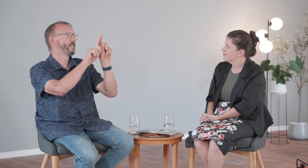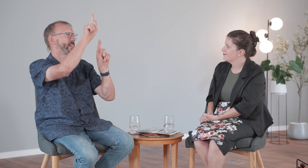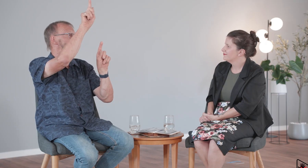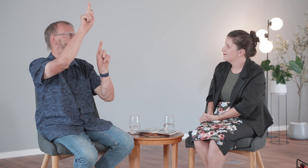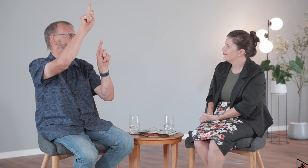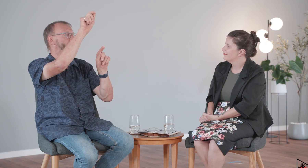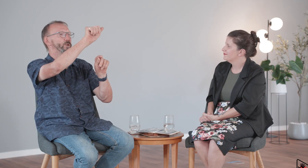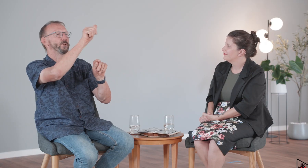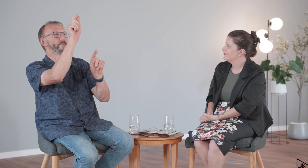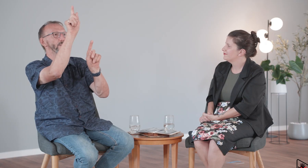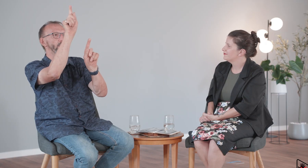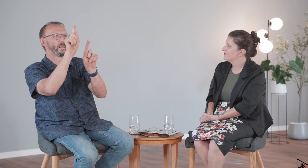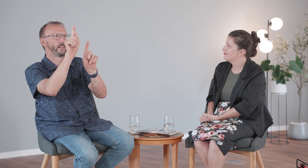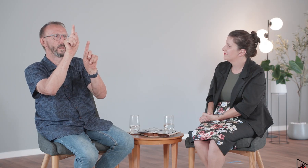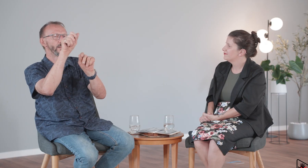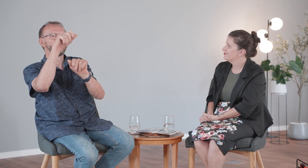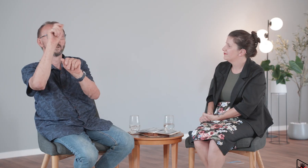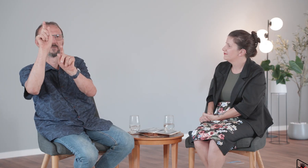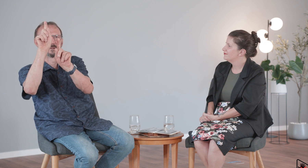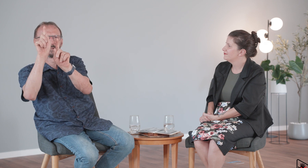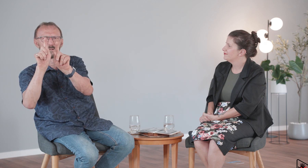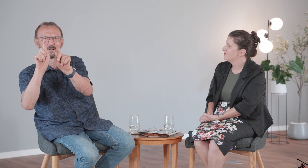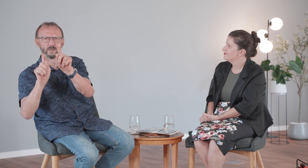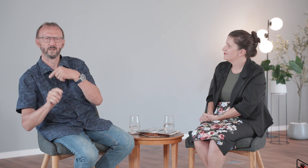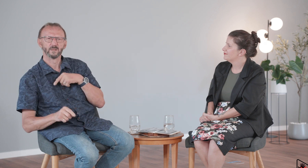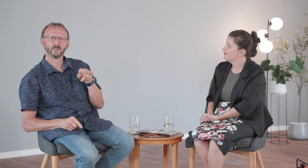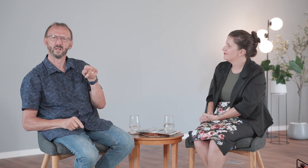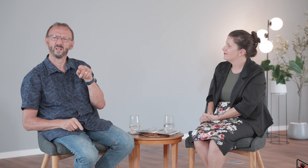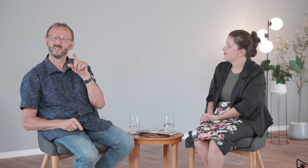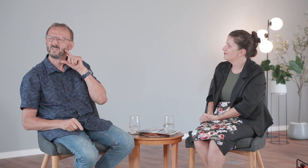see the time on the first boat was a certain amount and each boat it was getting smaller